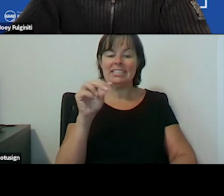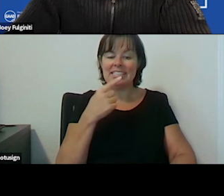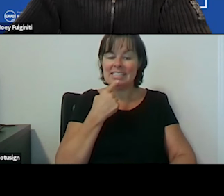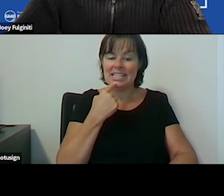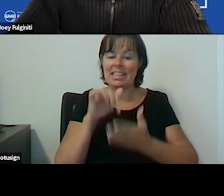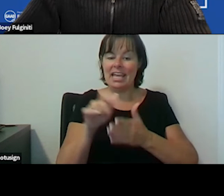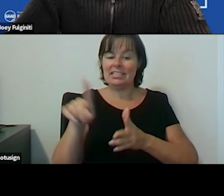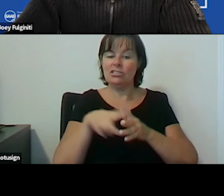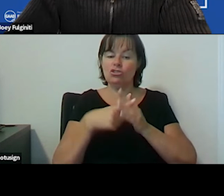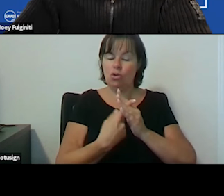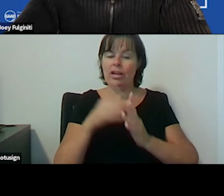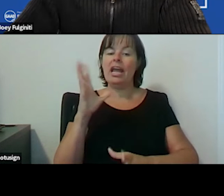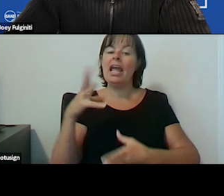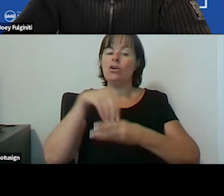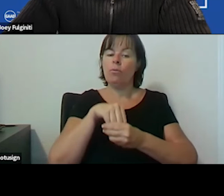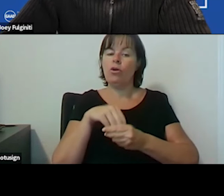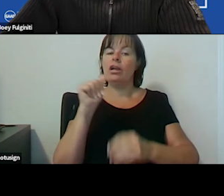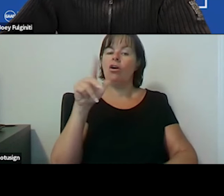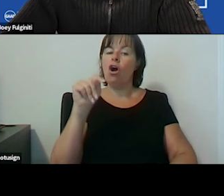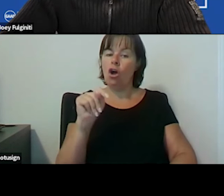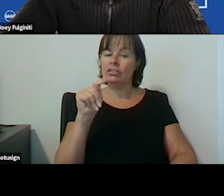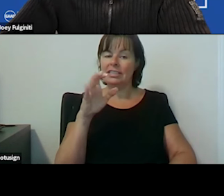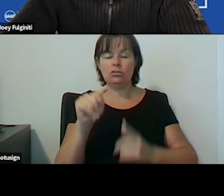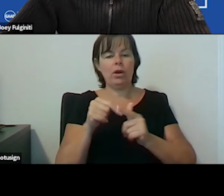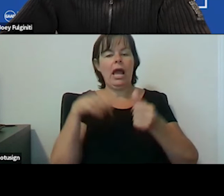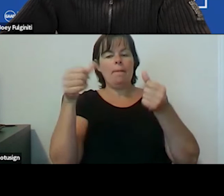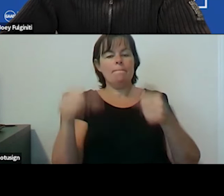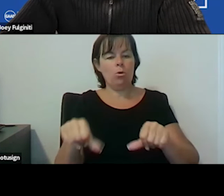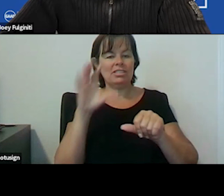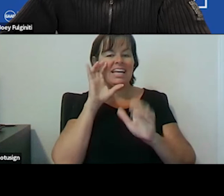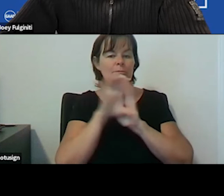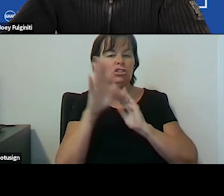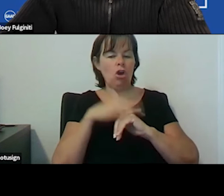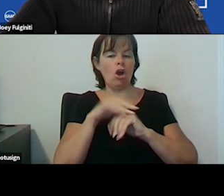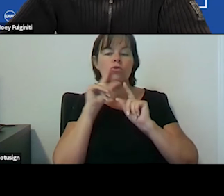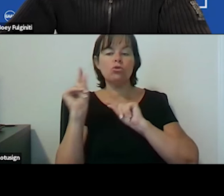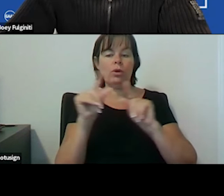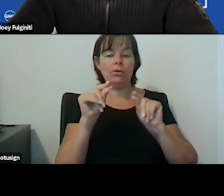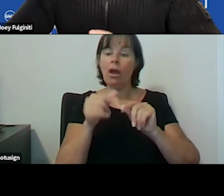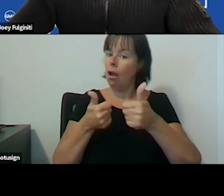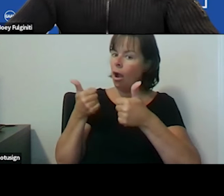started incorporating alt text when i post images on twitter all right on yeah I'll